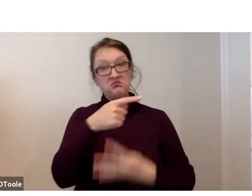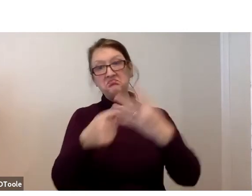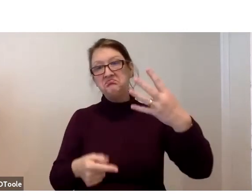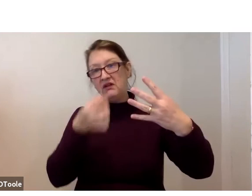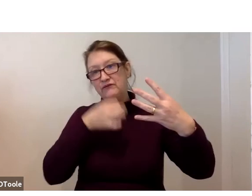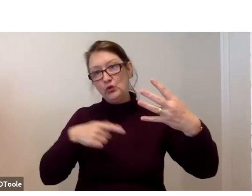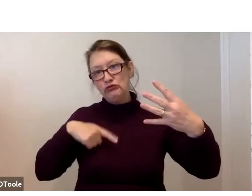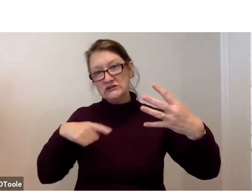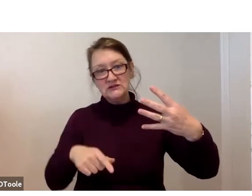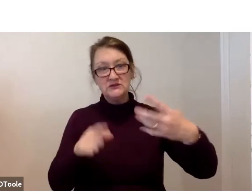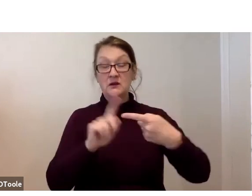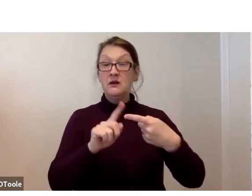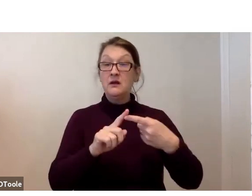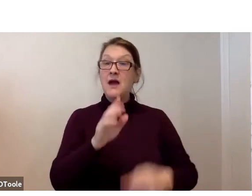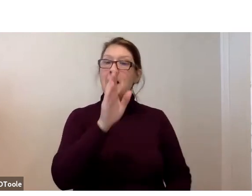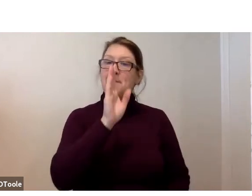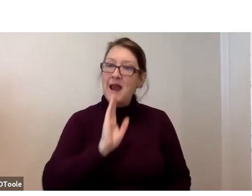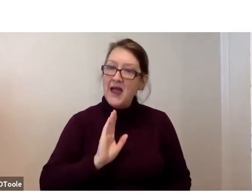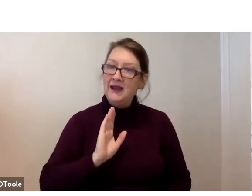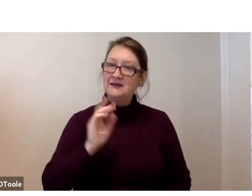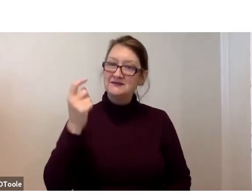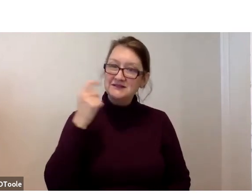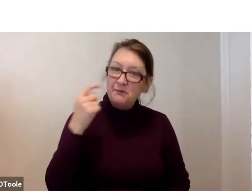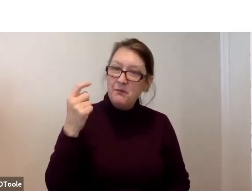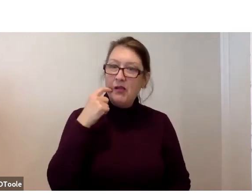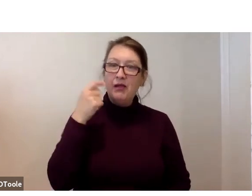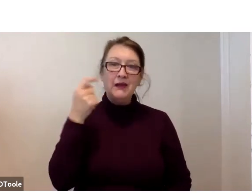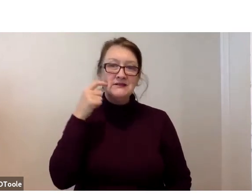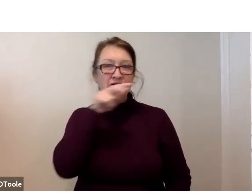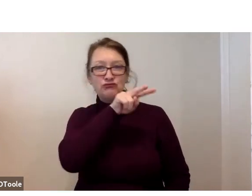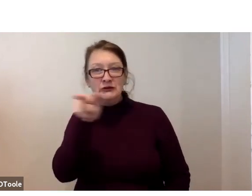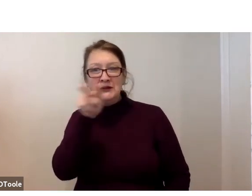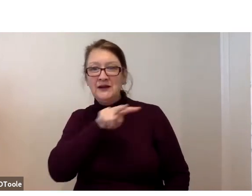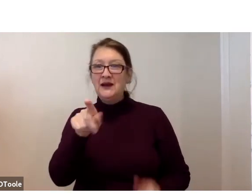So again plain language talks about making it more accessible.